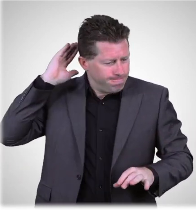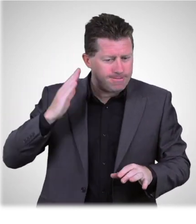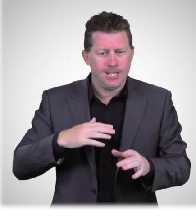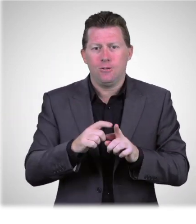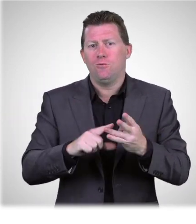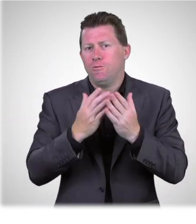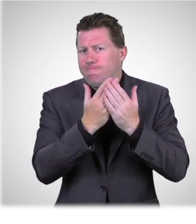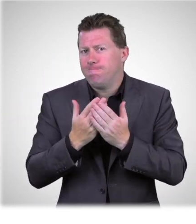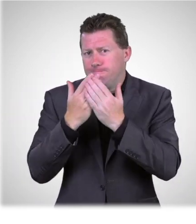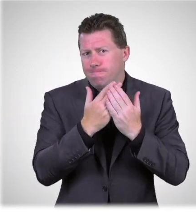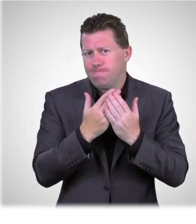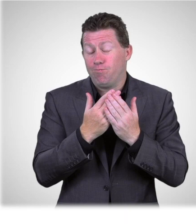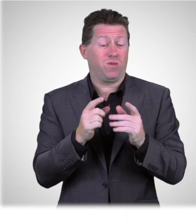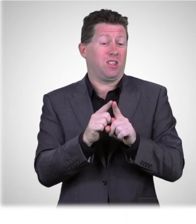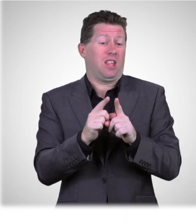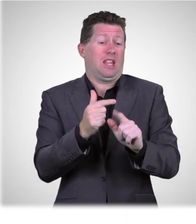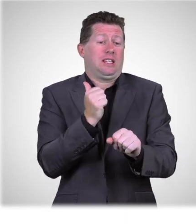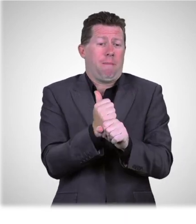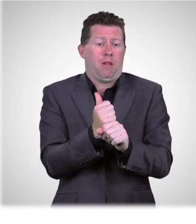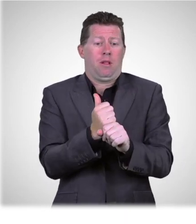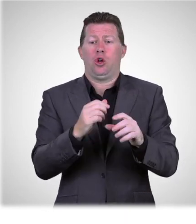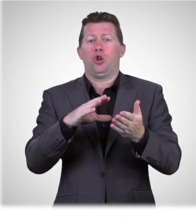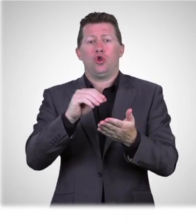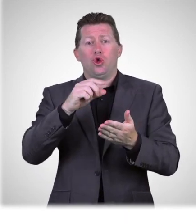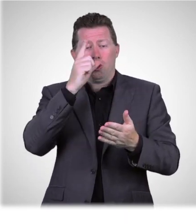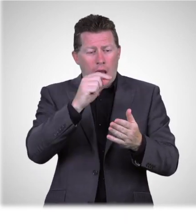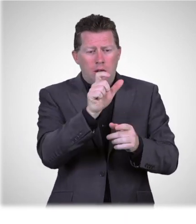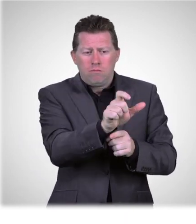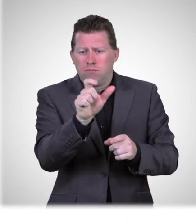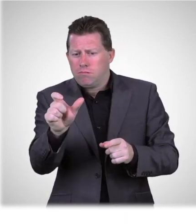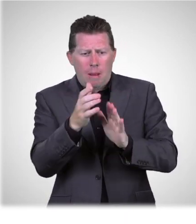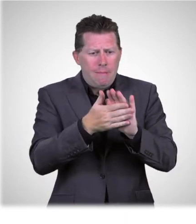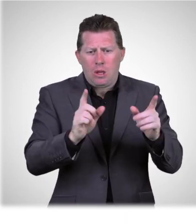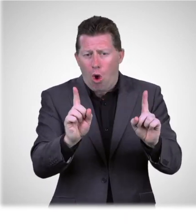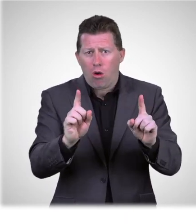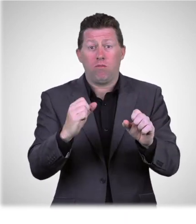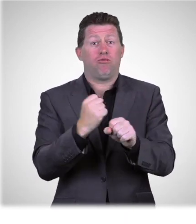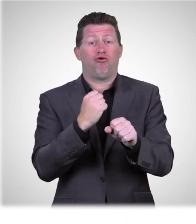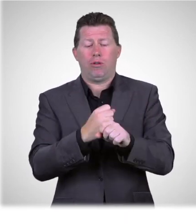For example, you can suggest that students write down definitions, create flashcards,